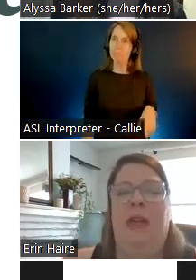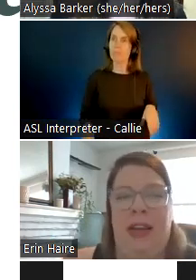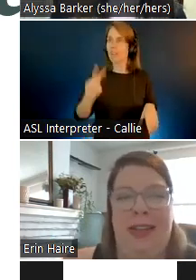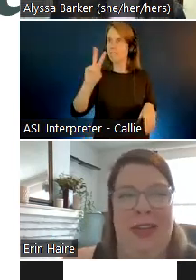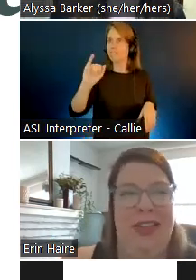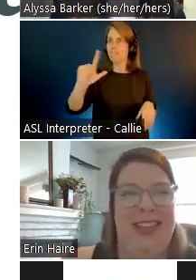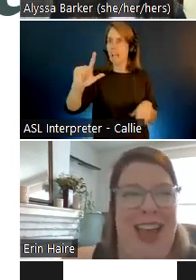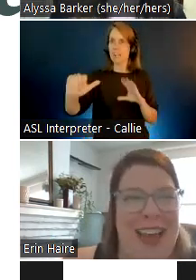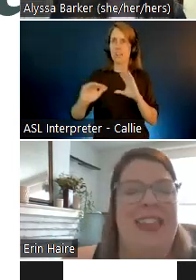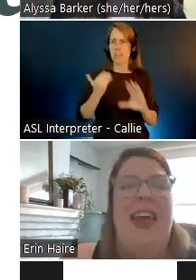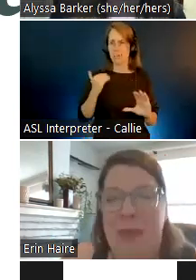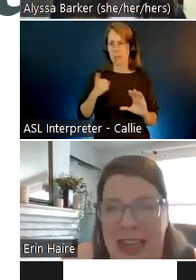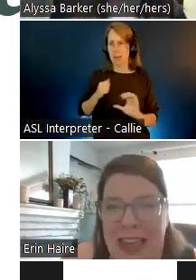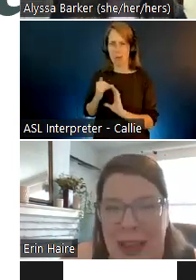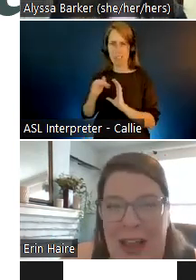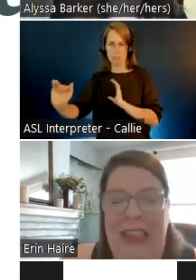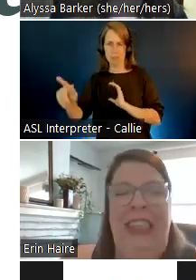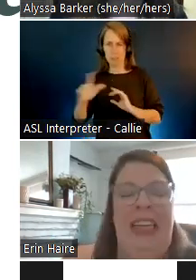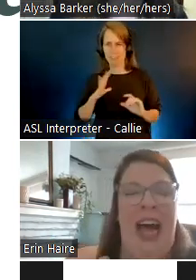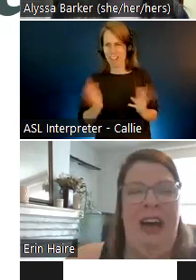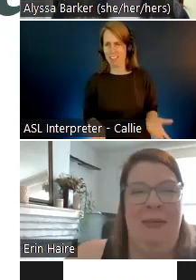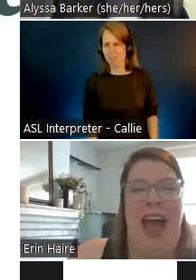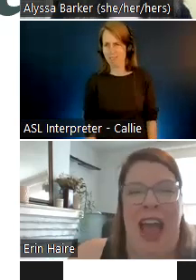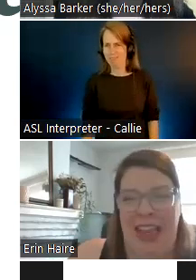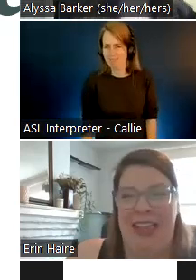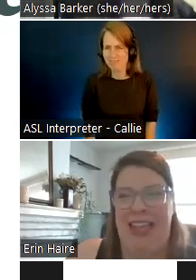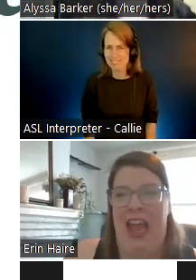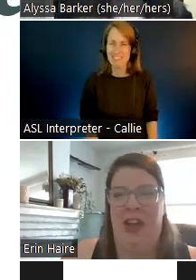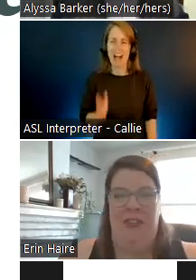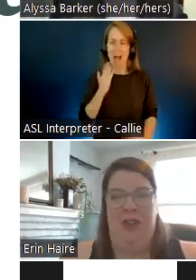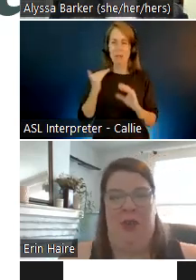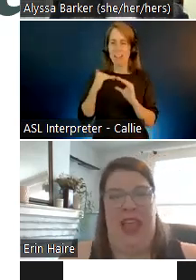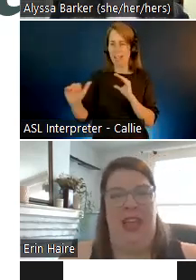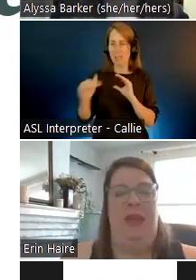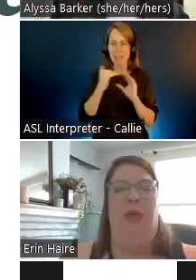and i'll send you the slides send me an email um and i can send out individual slides but you